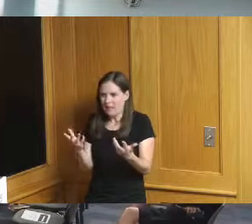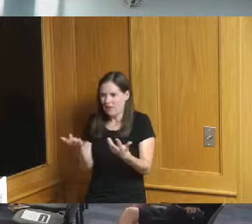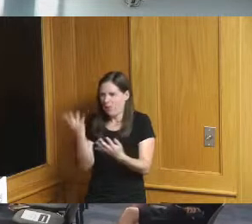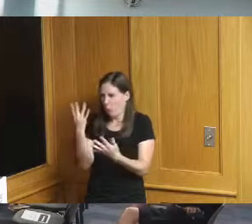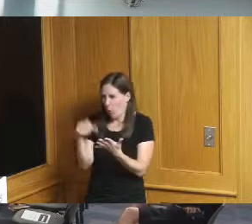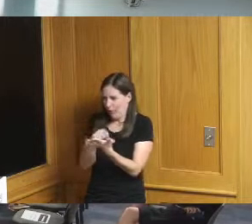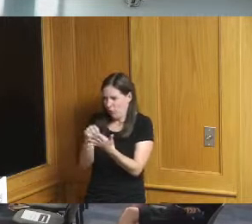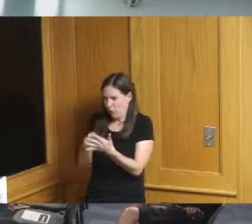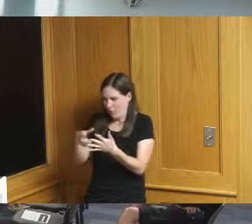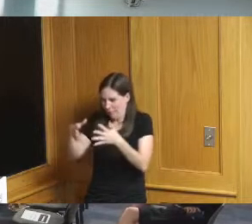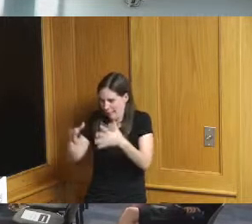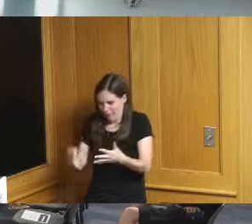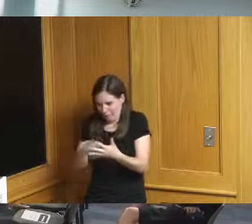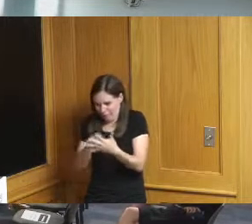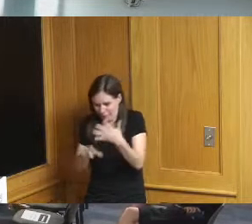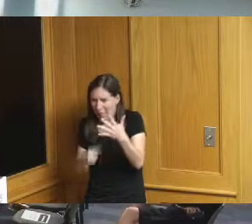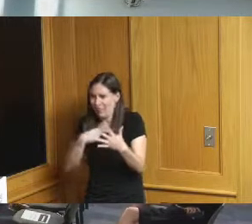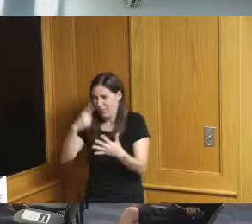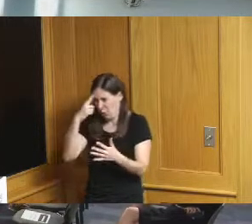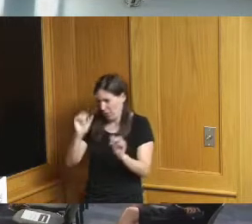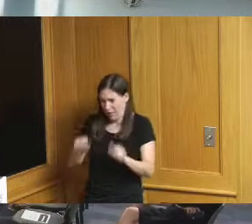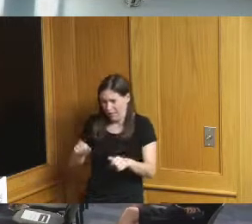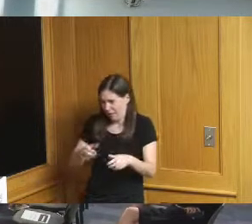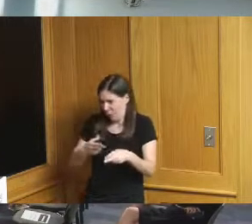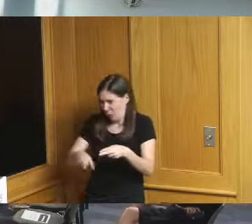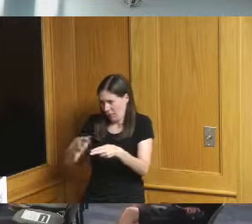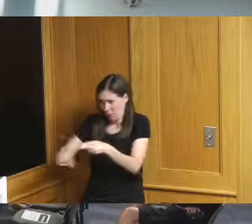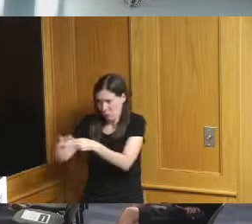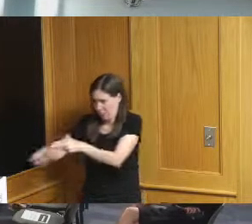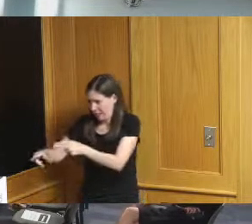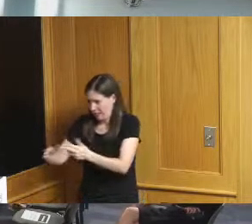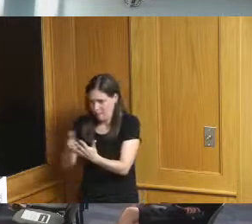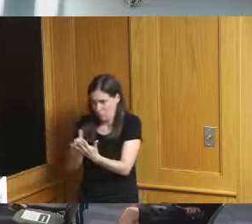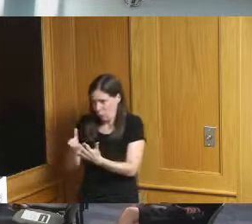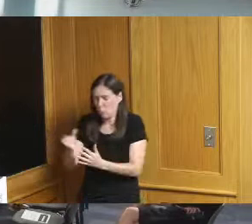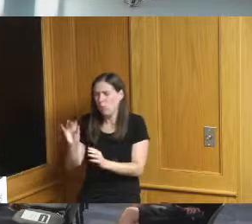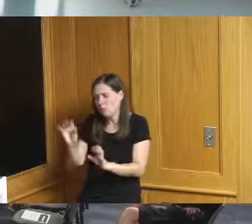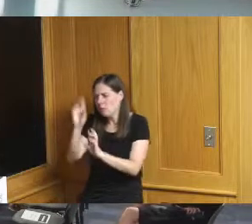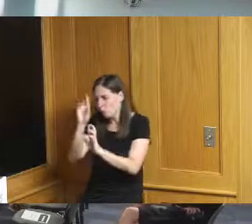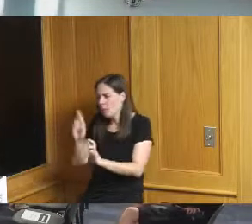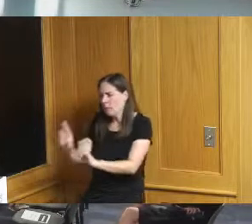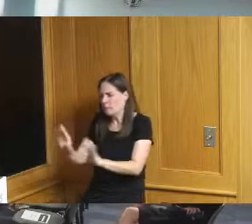left and i think we can run through that um just out of respect of you you know putting it together